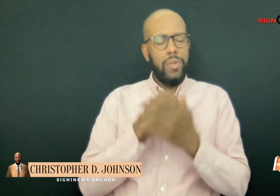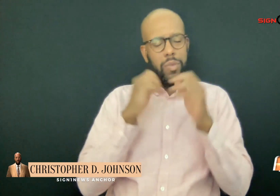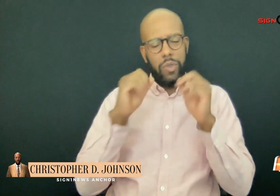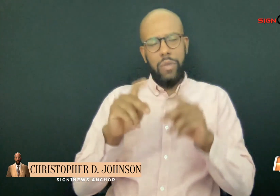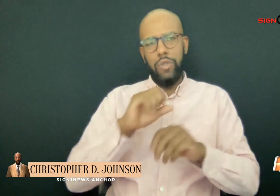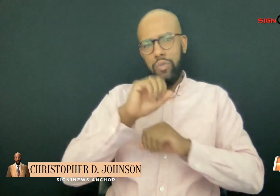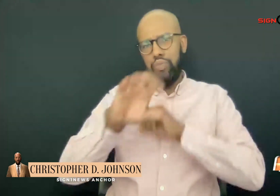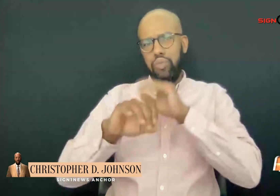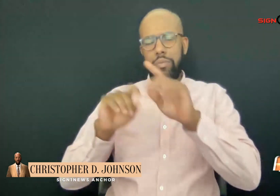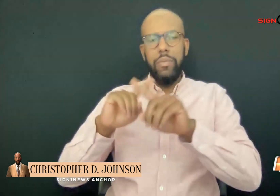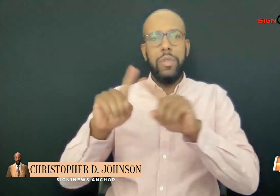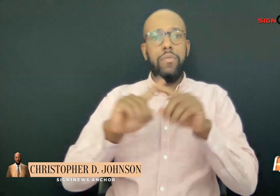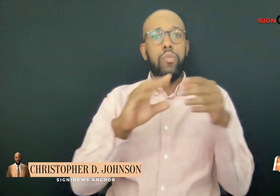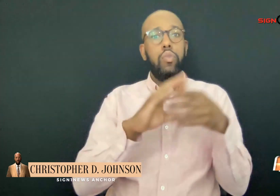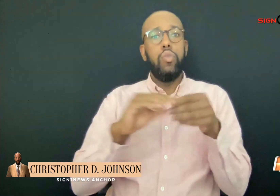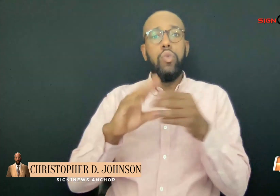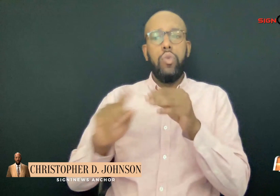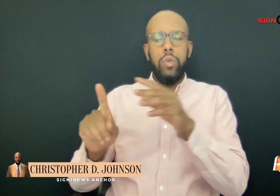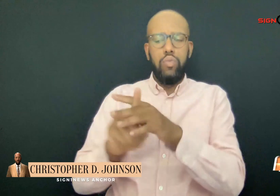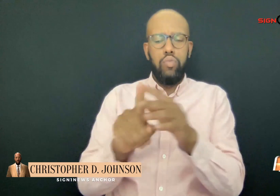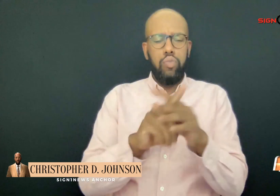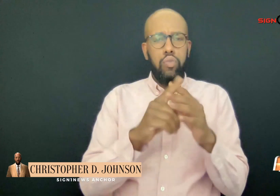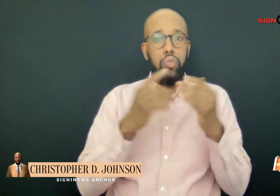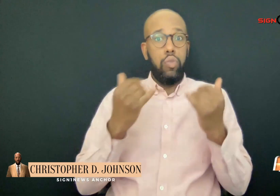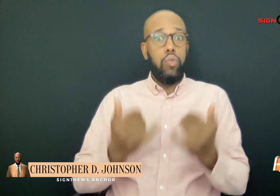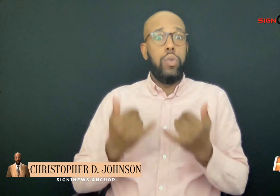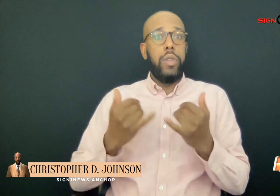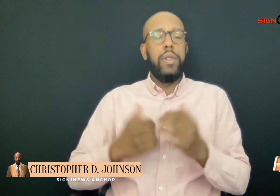here's a quick look at the top trending stories making headlines today